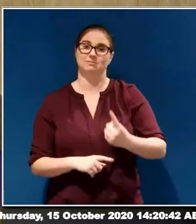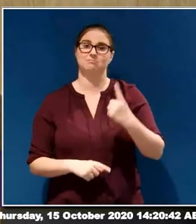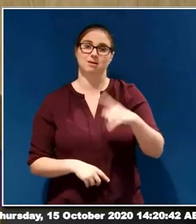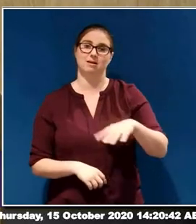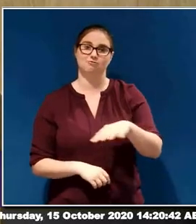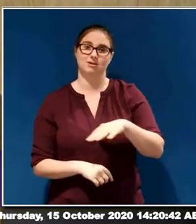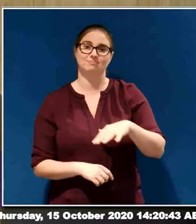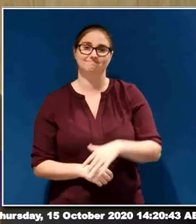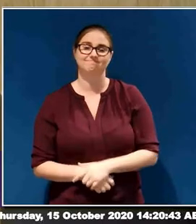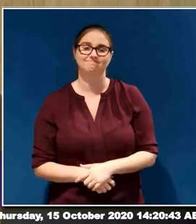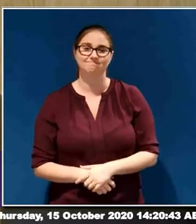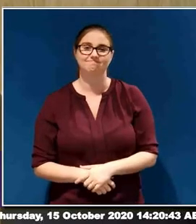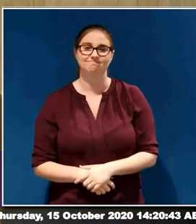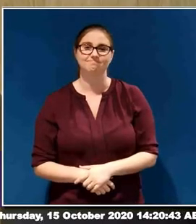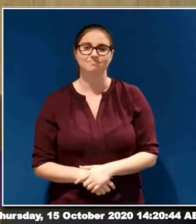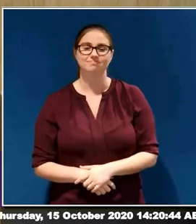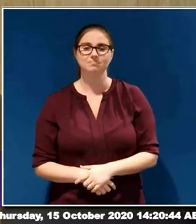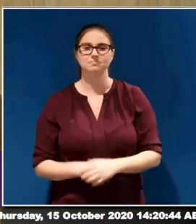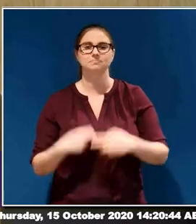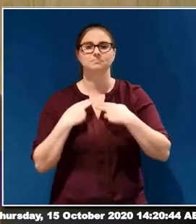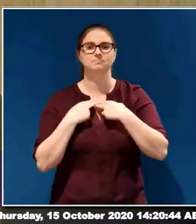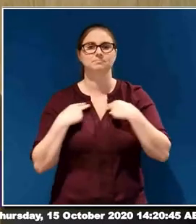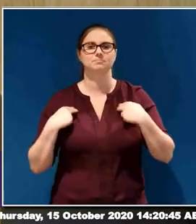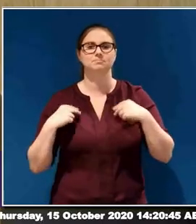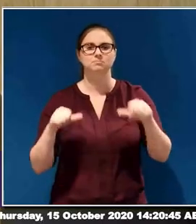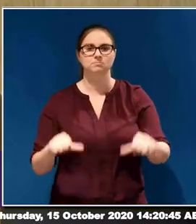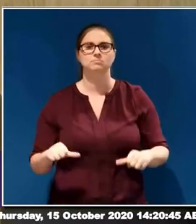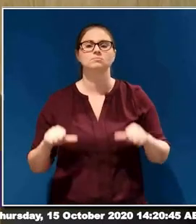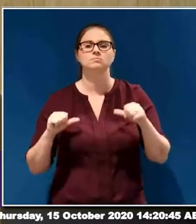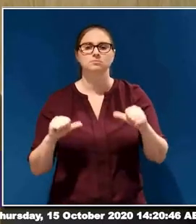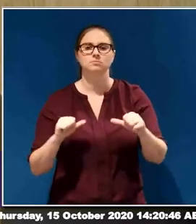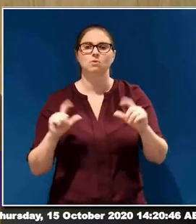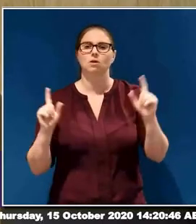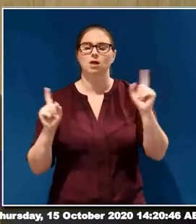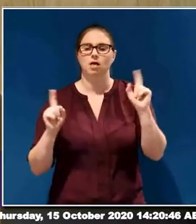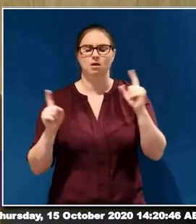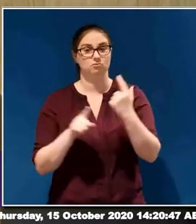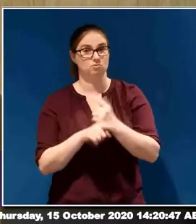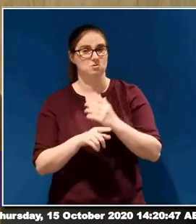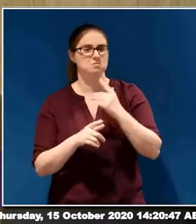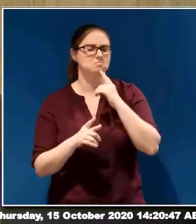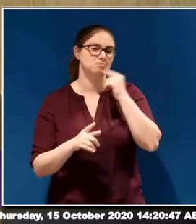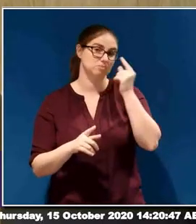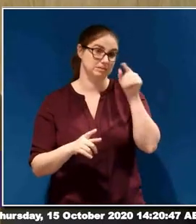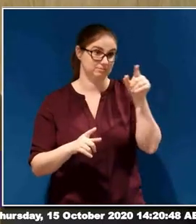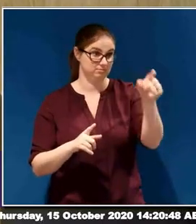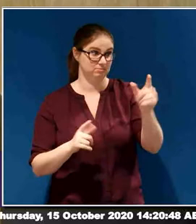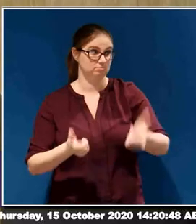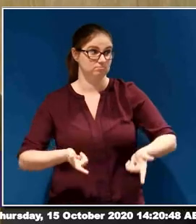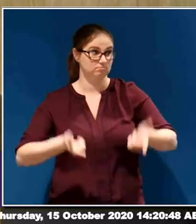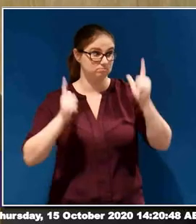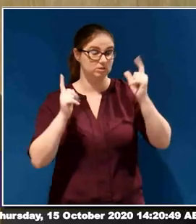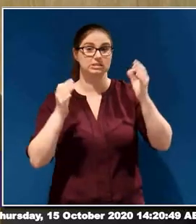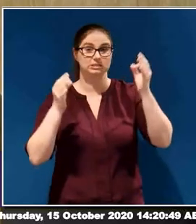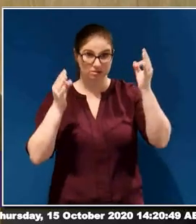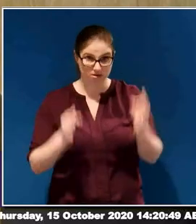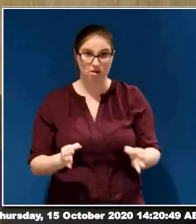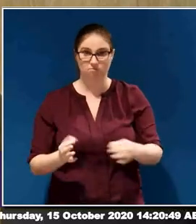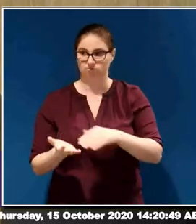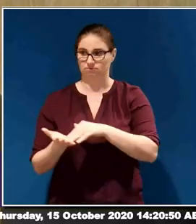does decide to exclude. And so you have a role, then, in trying to help the student